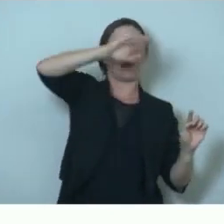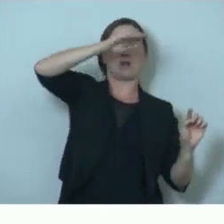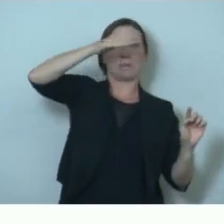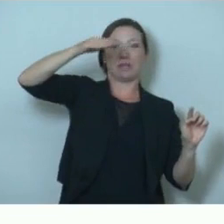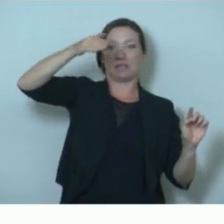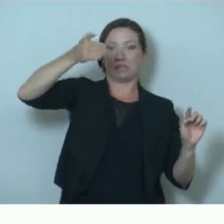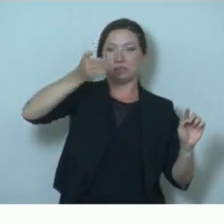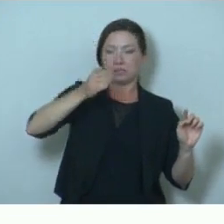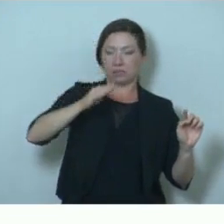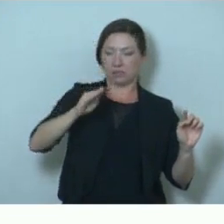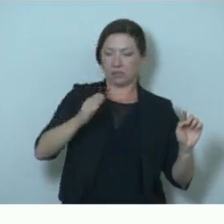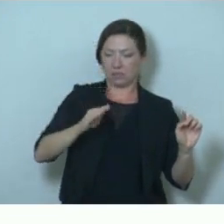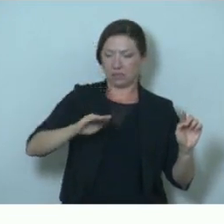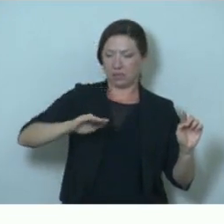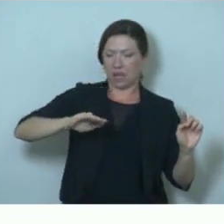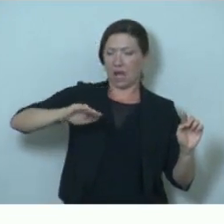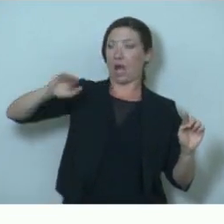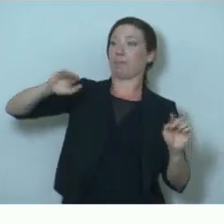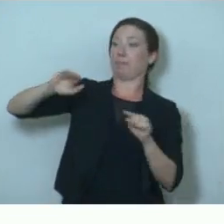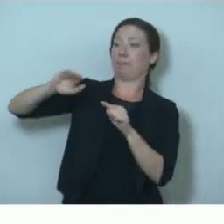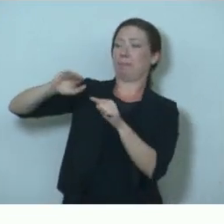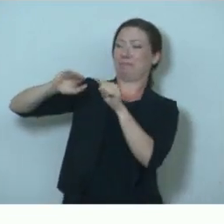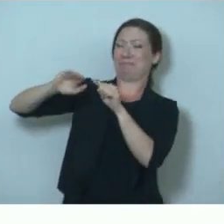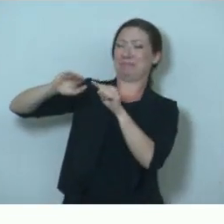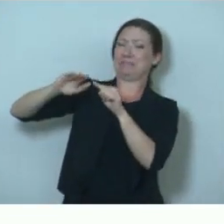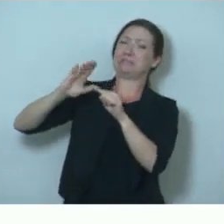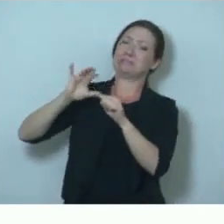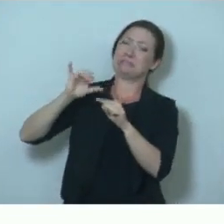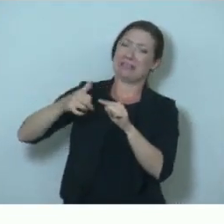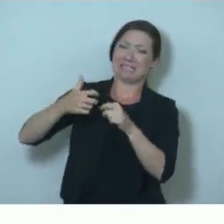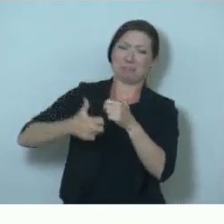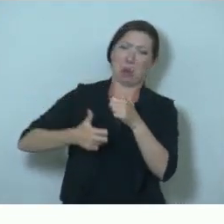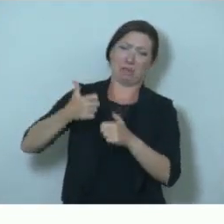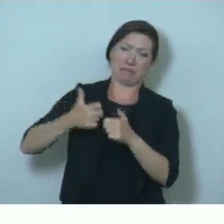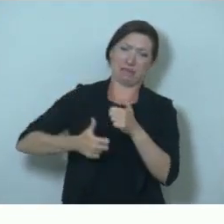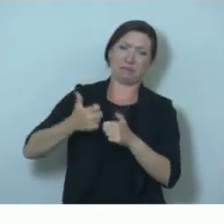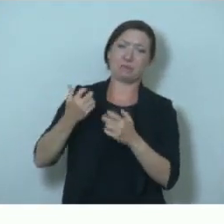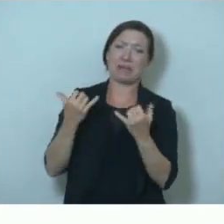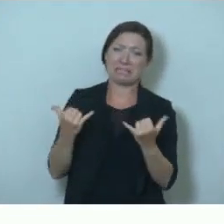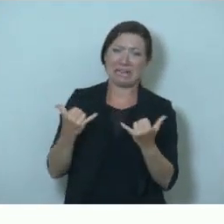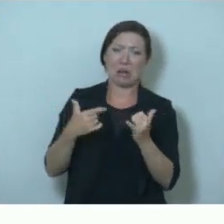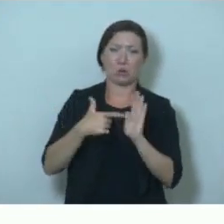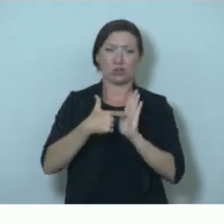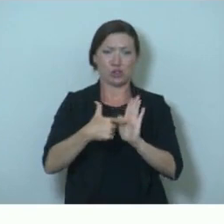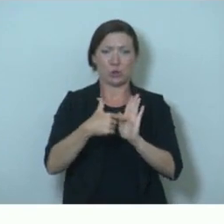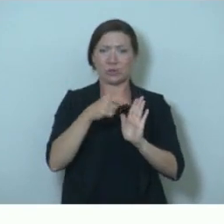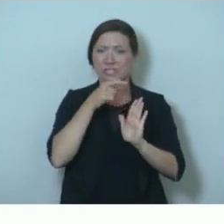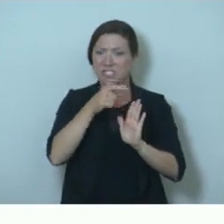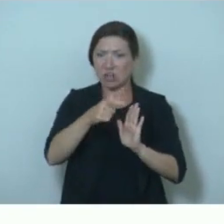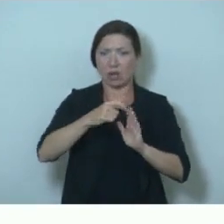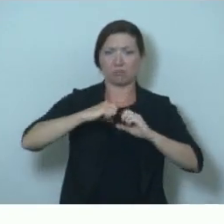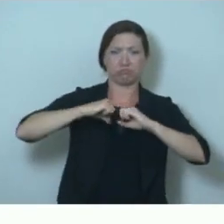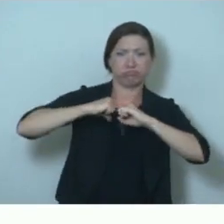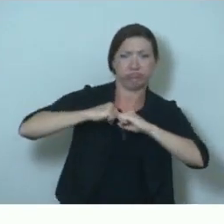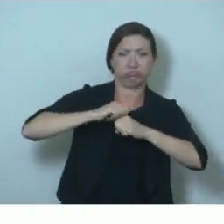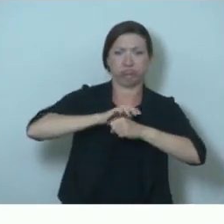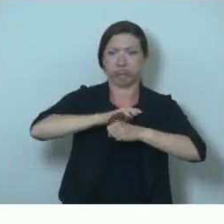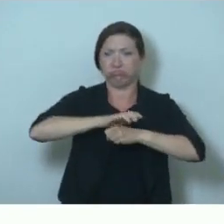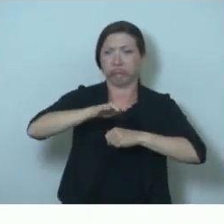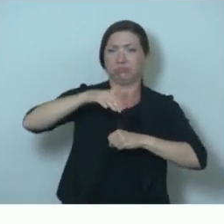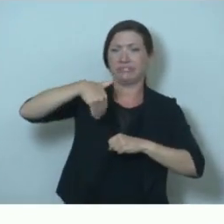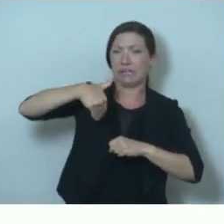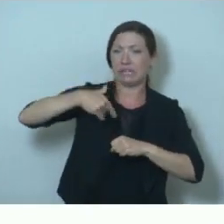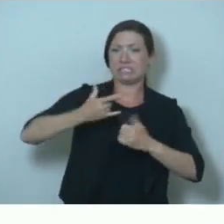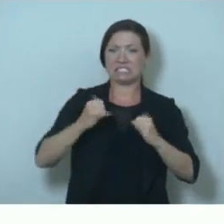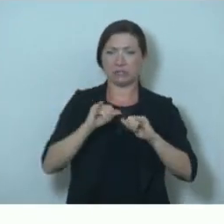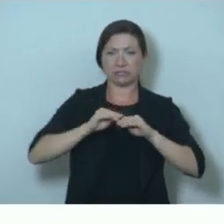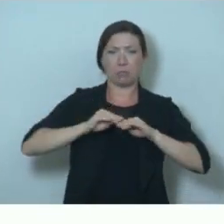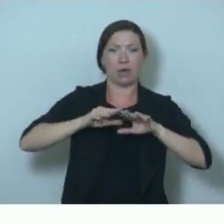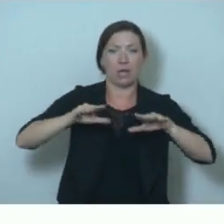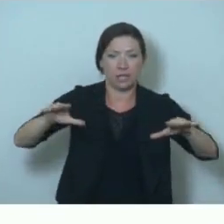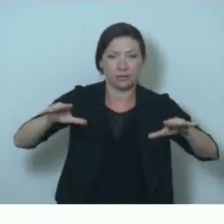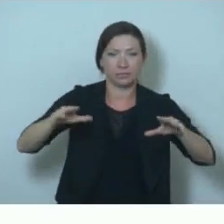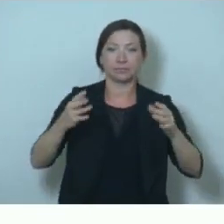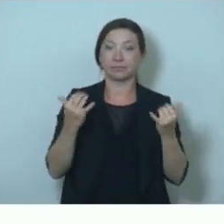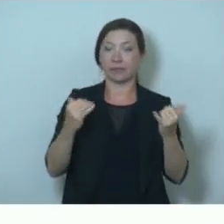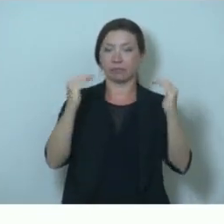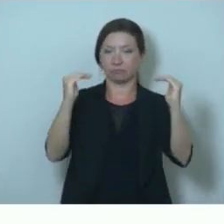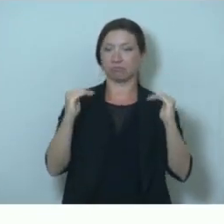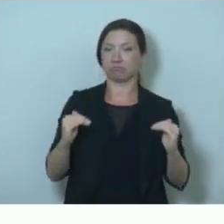IT SHOULD GO UP A COME BACK DOWN BE A PLATEAUED OFF THERE THAT IS A PROBLEM FOR US IN CONTAINING THE SPREAD OF THE DISEASE.